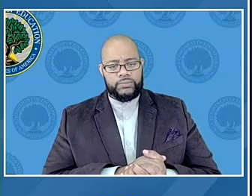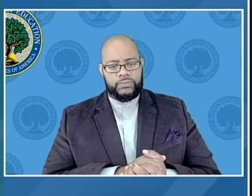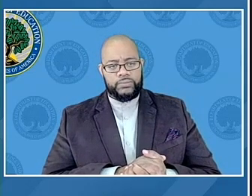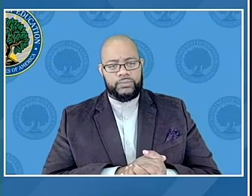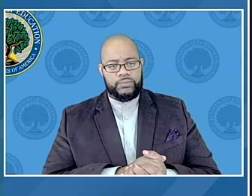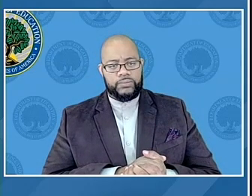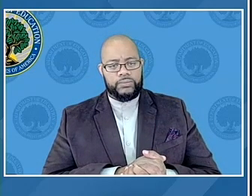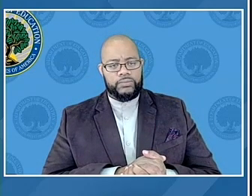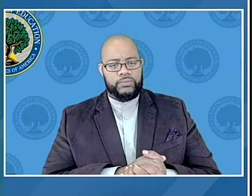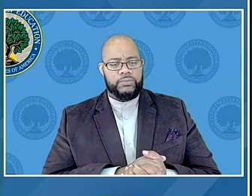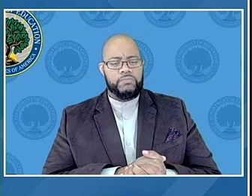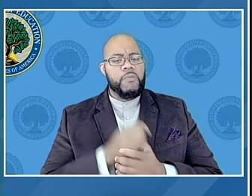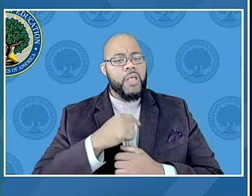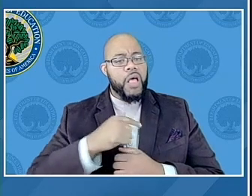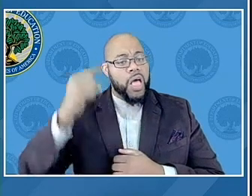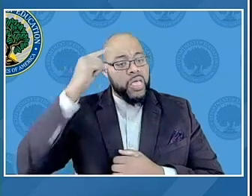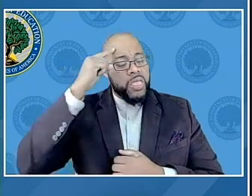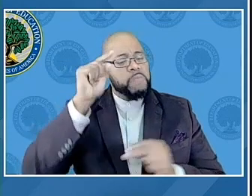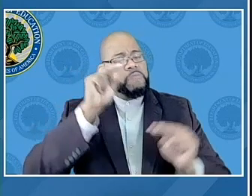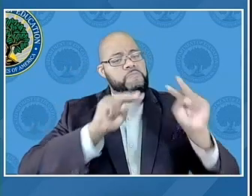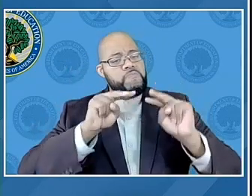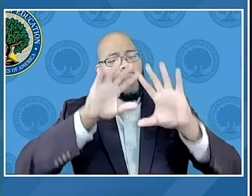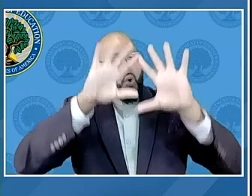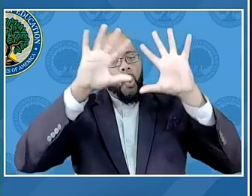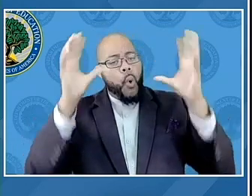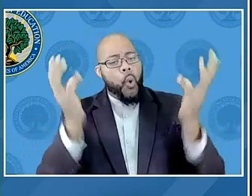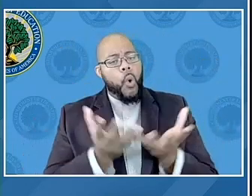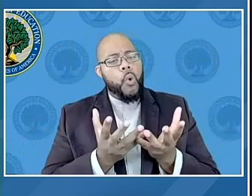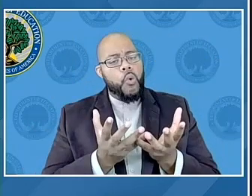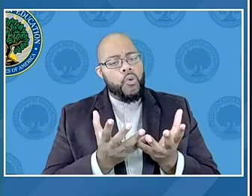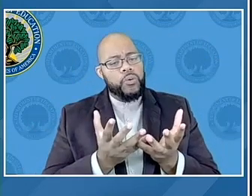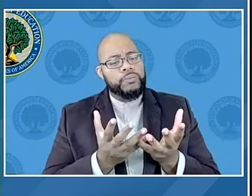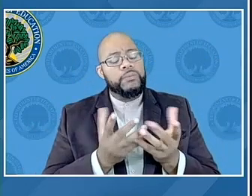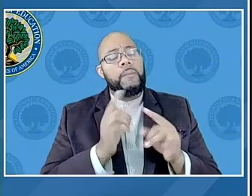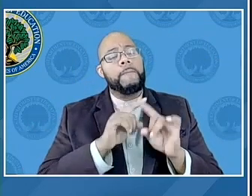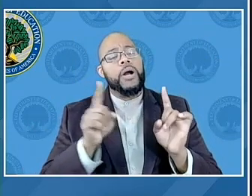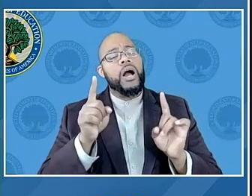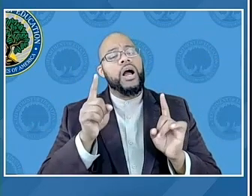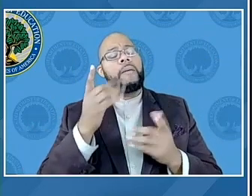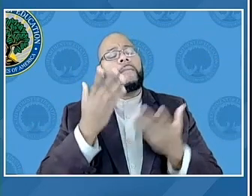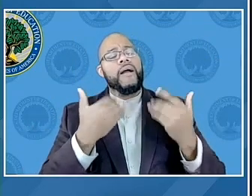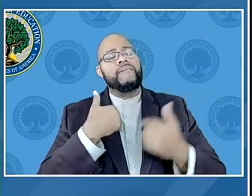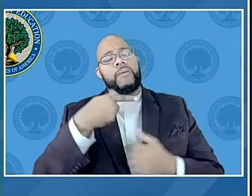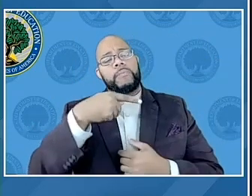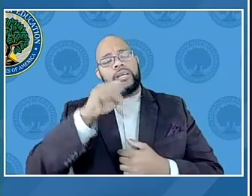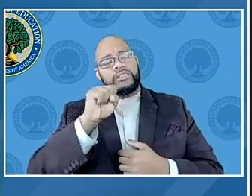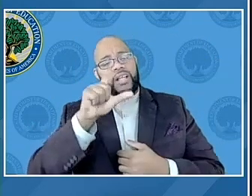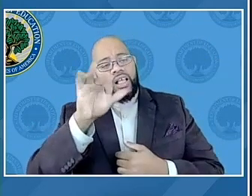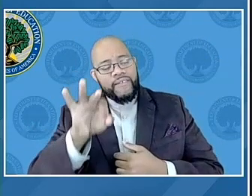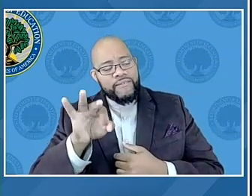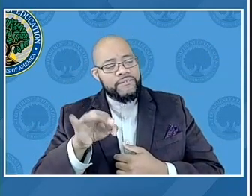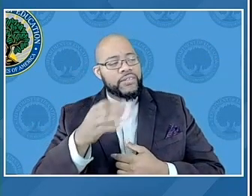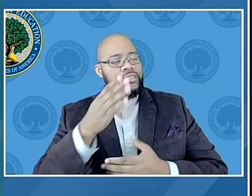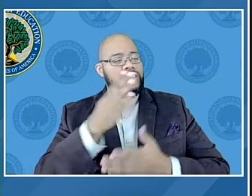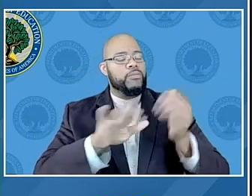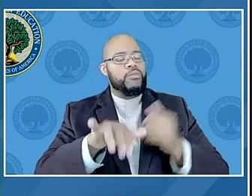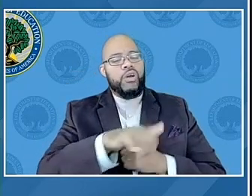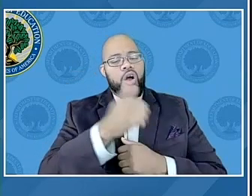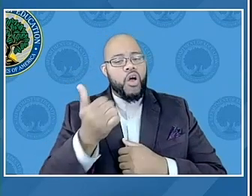I think we are looking at this holistically, but there are going to be like PSLF and some of the other- I think we're looking at the Income Driven